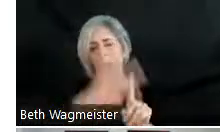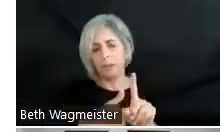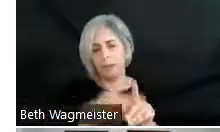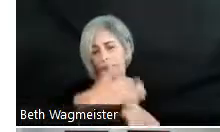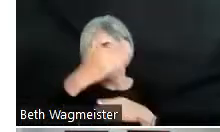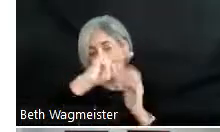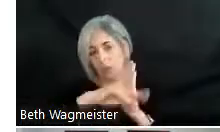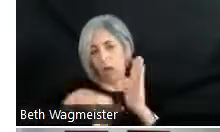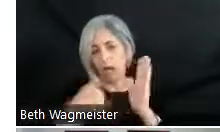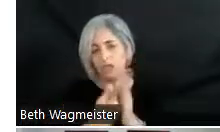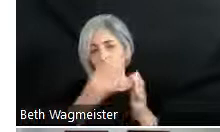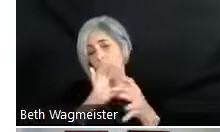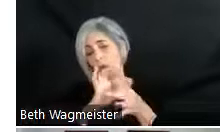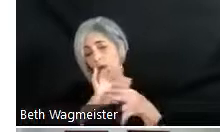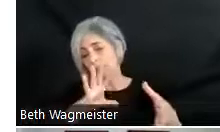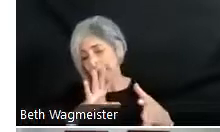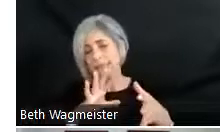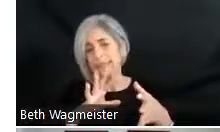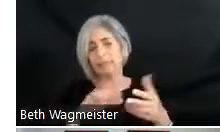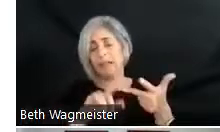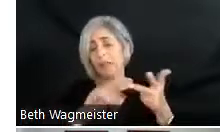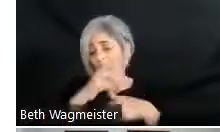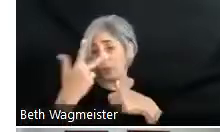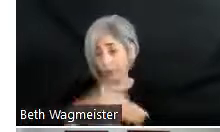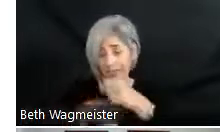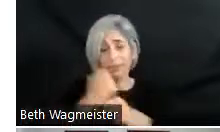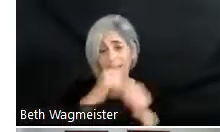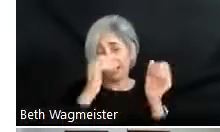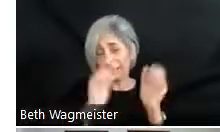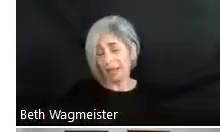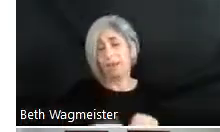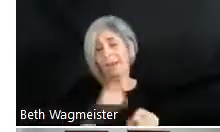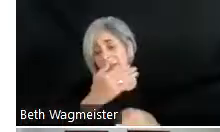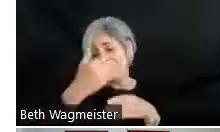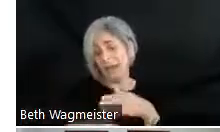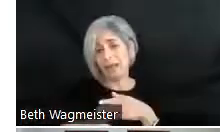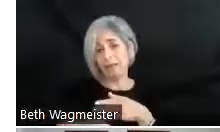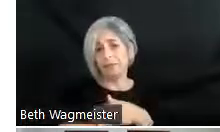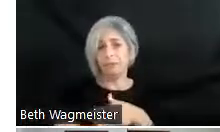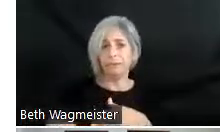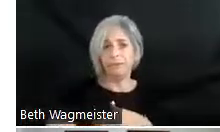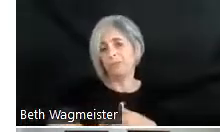or end of the release conversation. And three years can be the end of the 2.X guidelines in